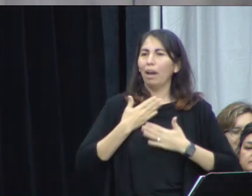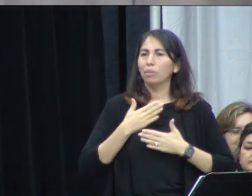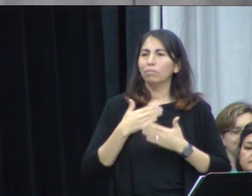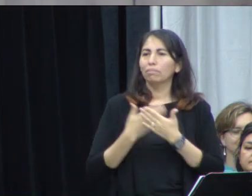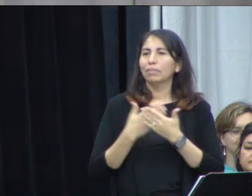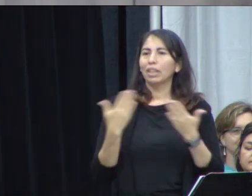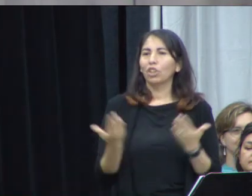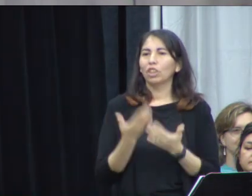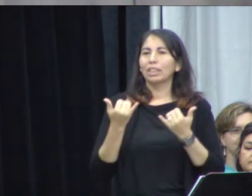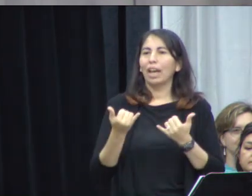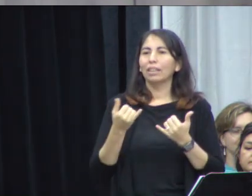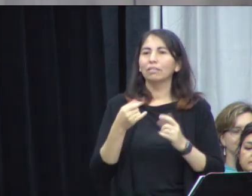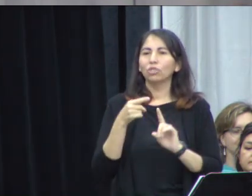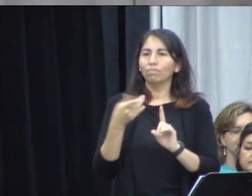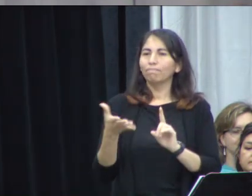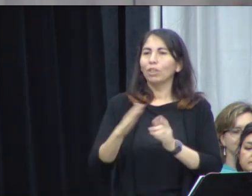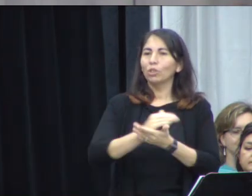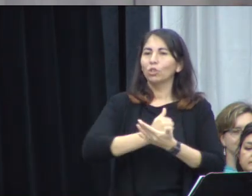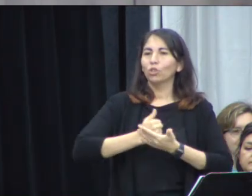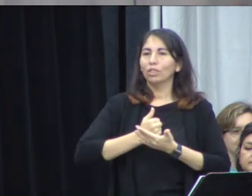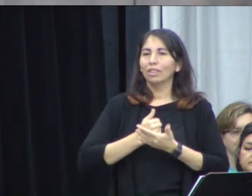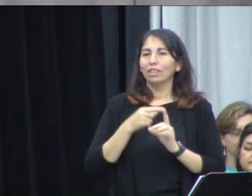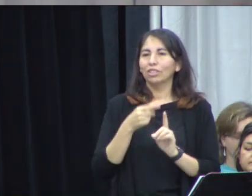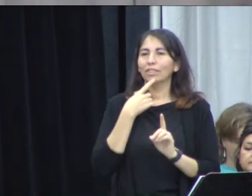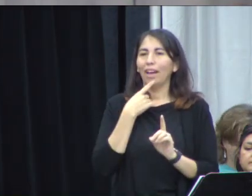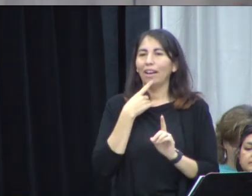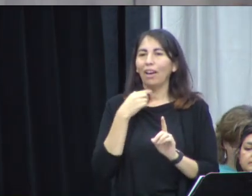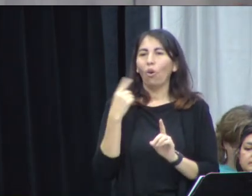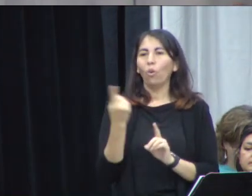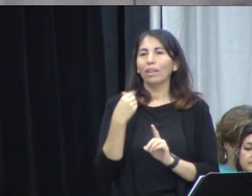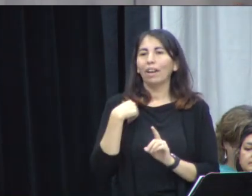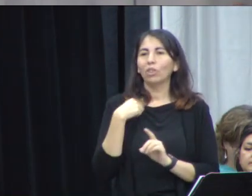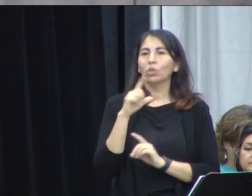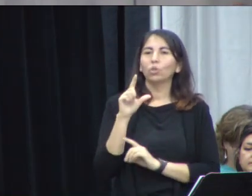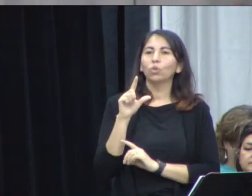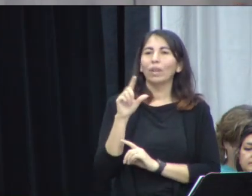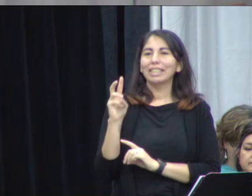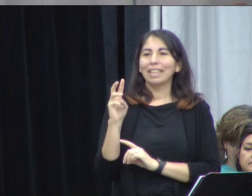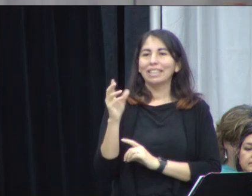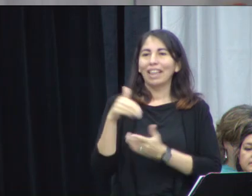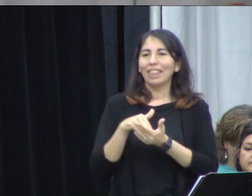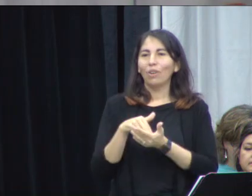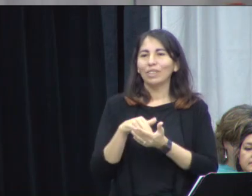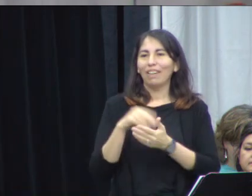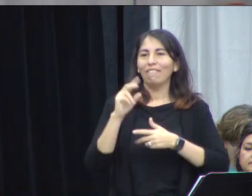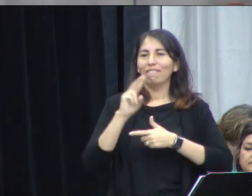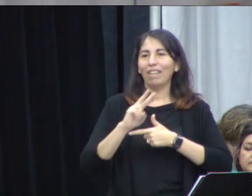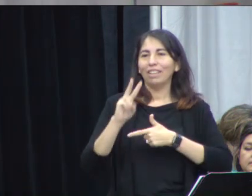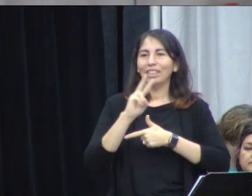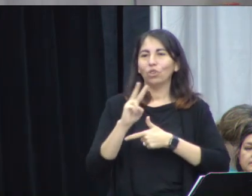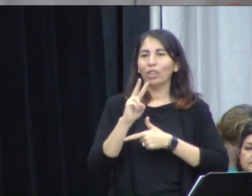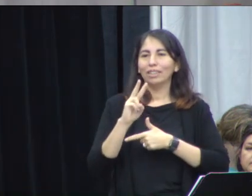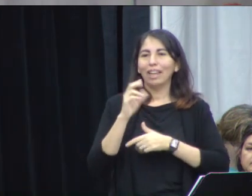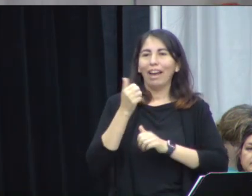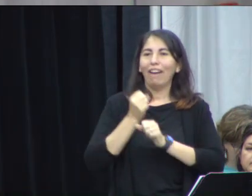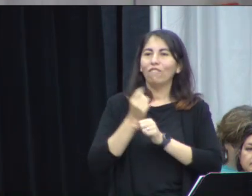that I deserve this. She told me that there are only 26,000 valedictorians each year in America, and I worked hard enough